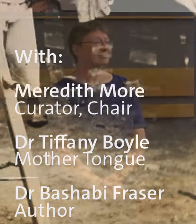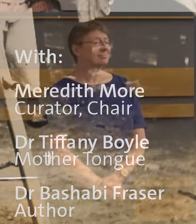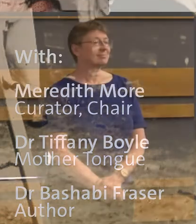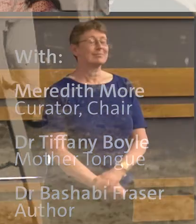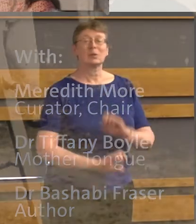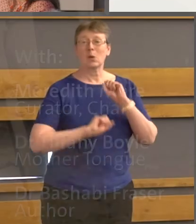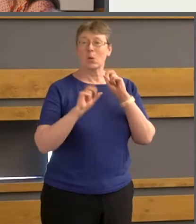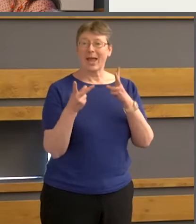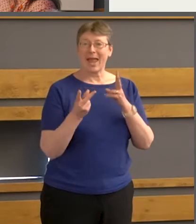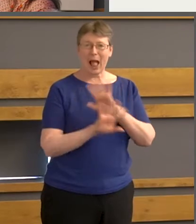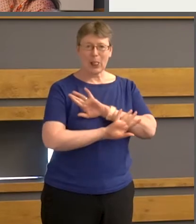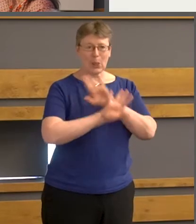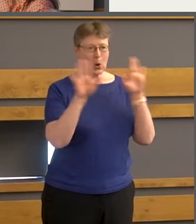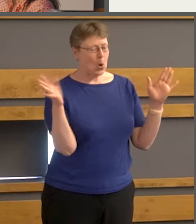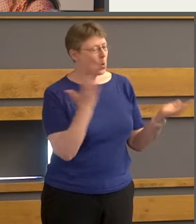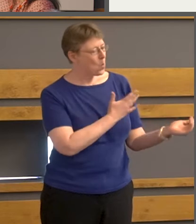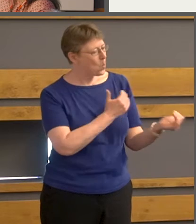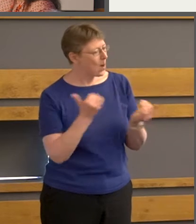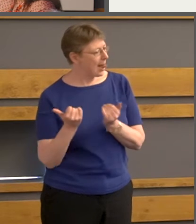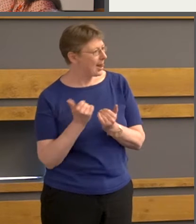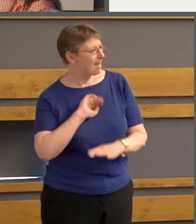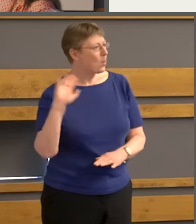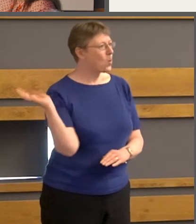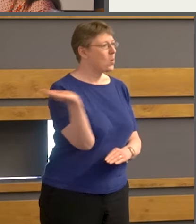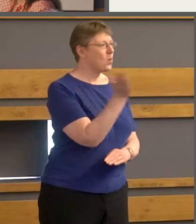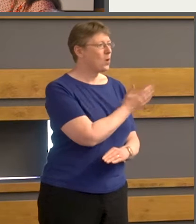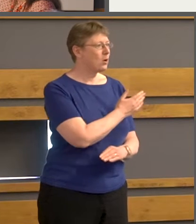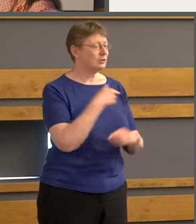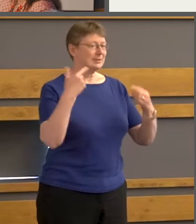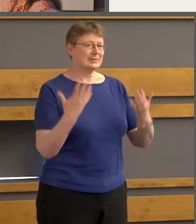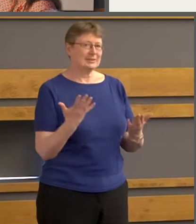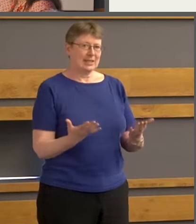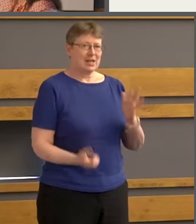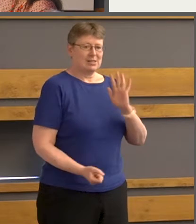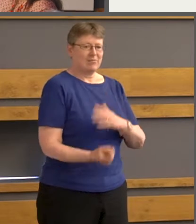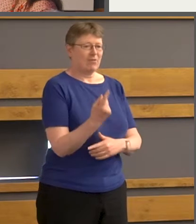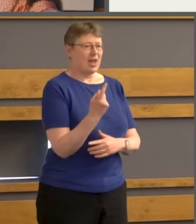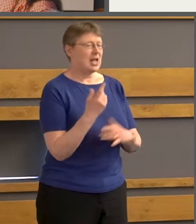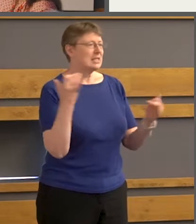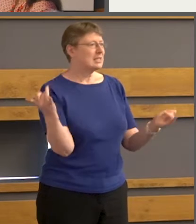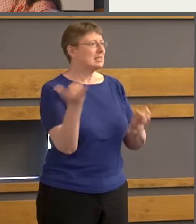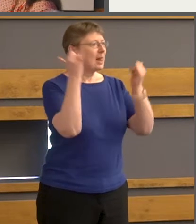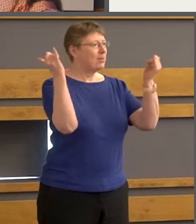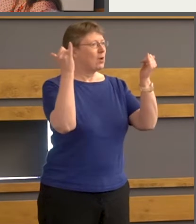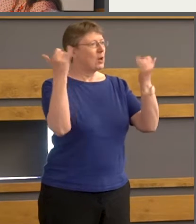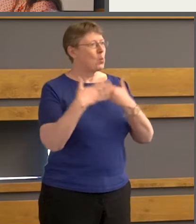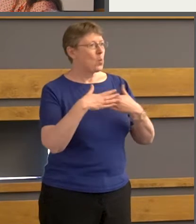Okay, hello and welcome everybody to today's event, celebrating the opening of a brand new commission